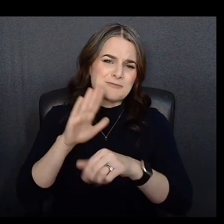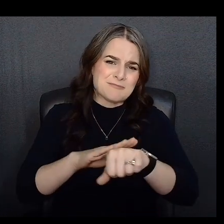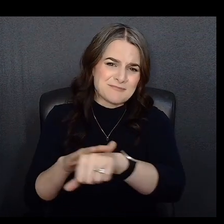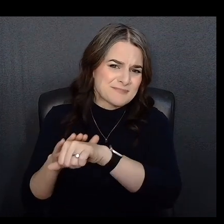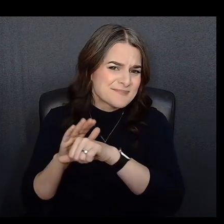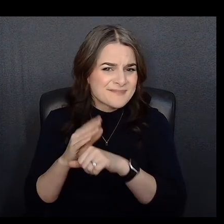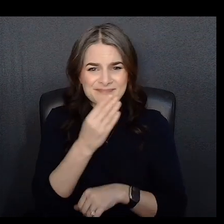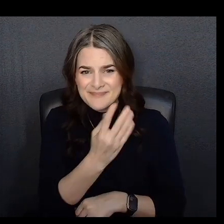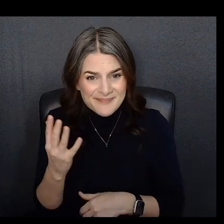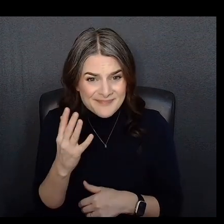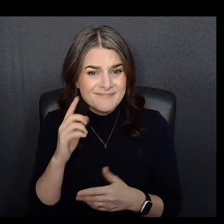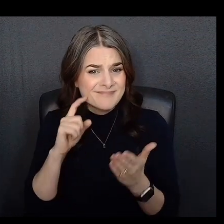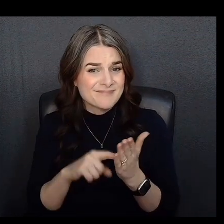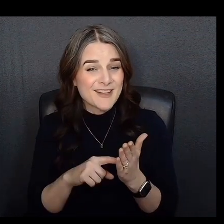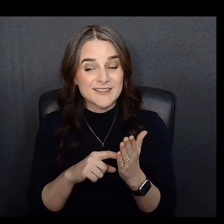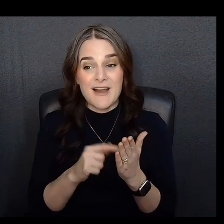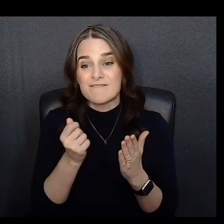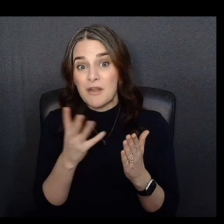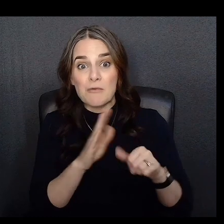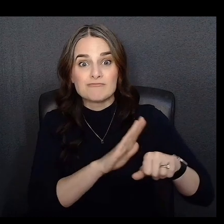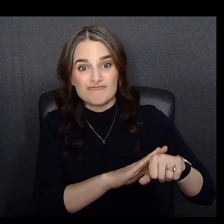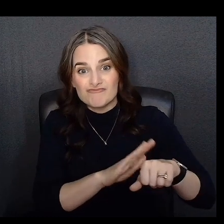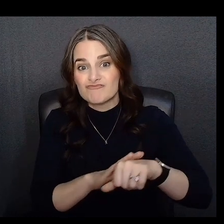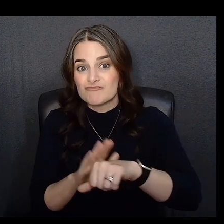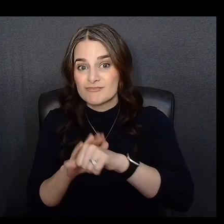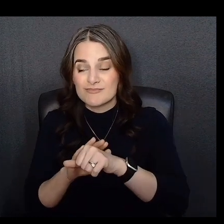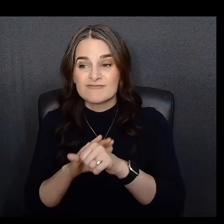You'll notice that there's quite a few disclaimers and content